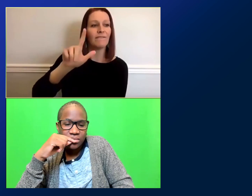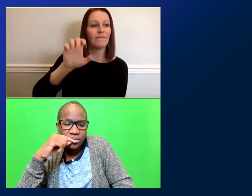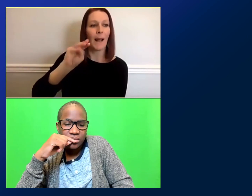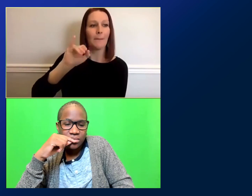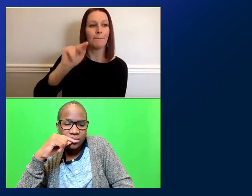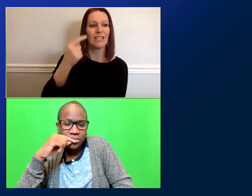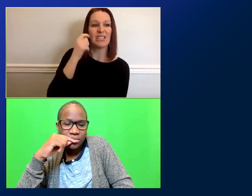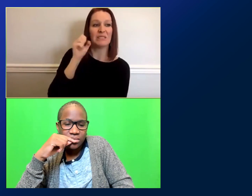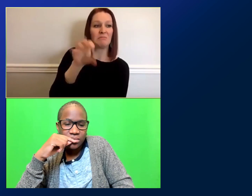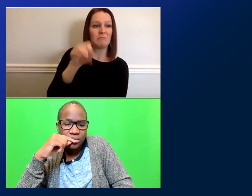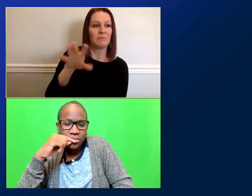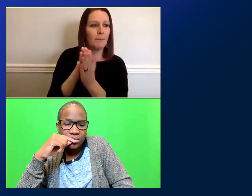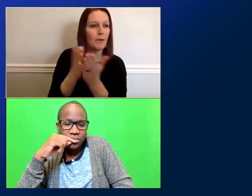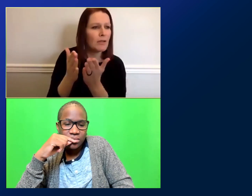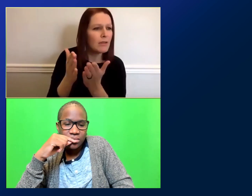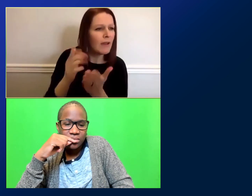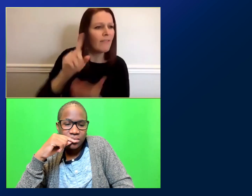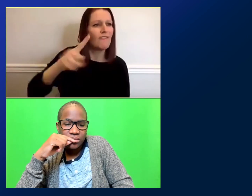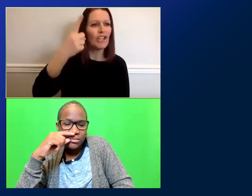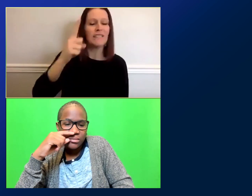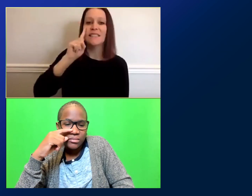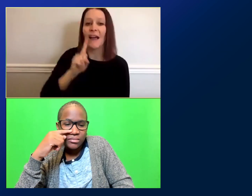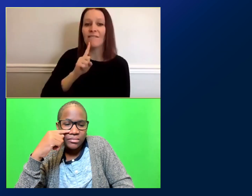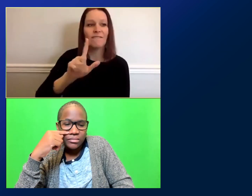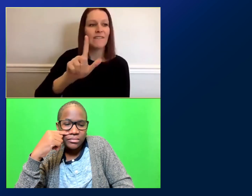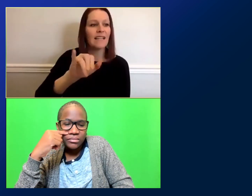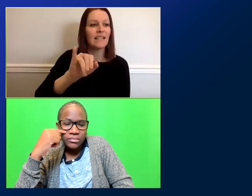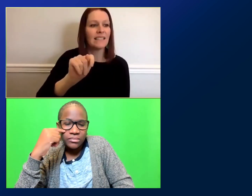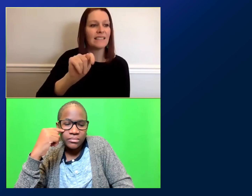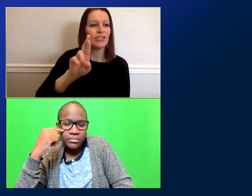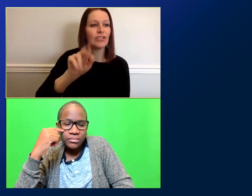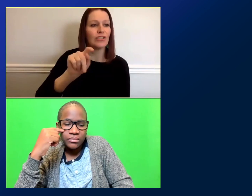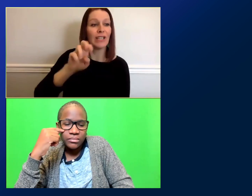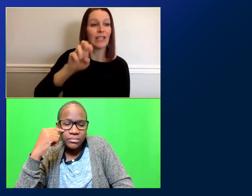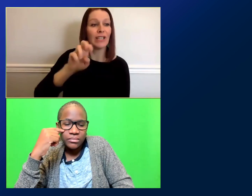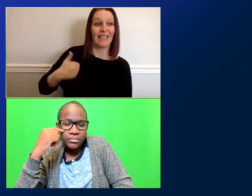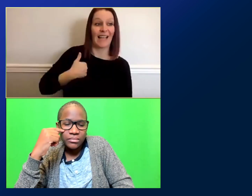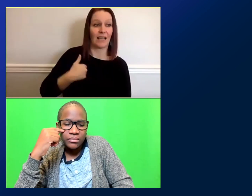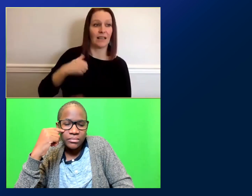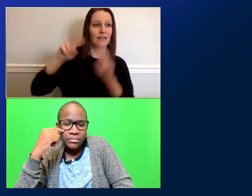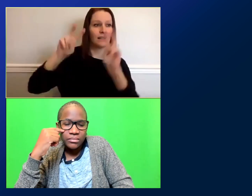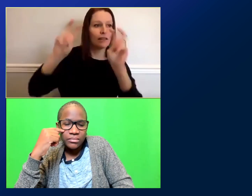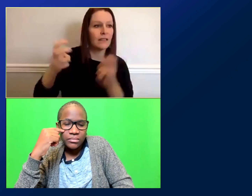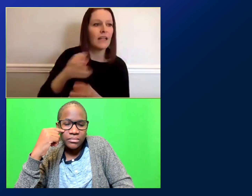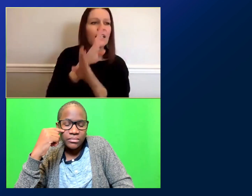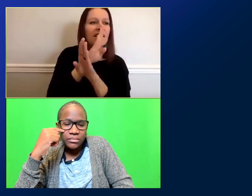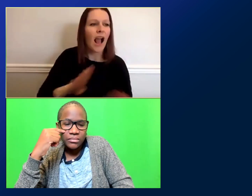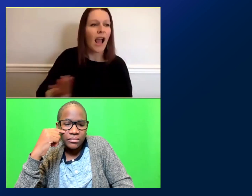it looks like someone last name fleming said that there was a deaf literature in canada